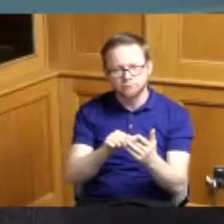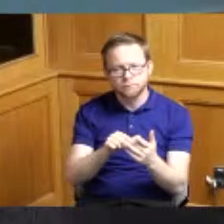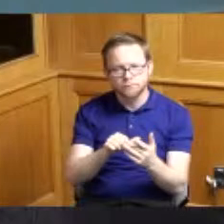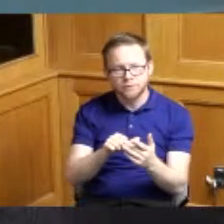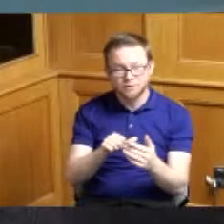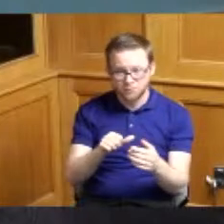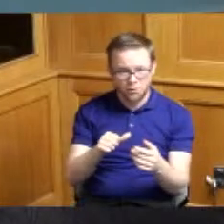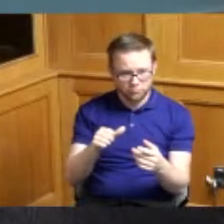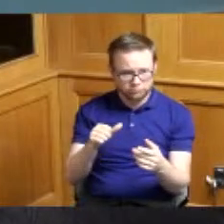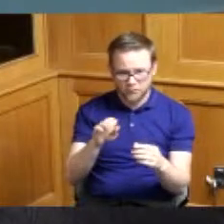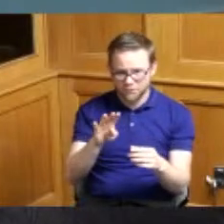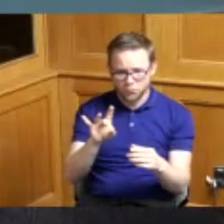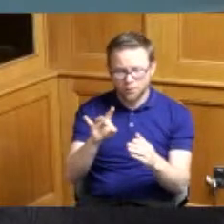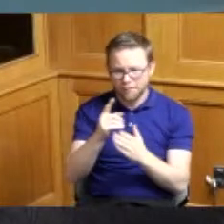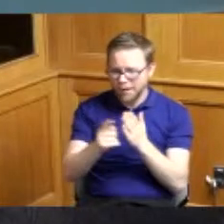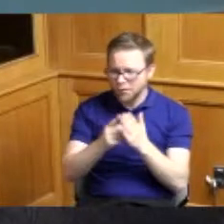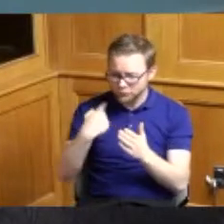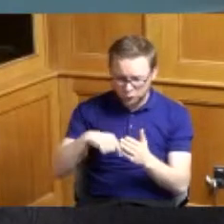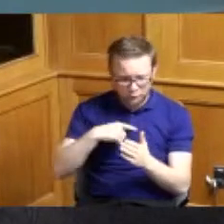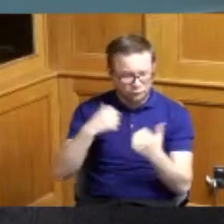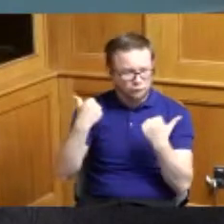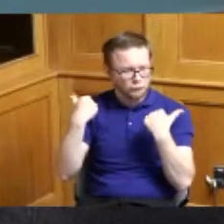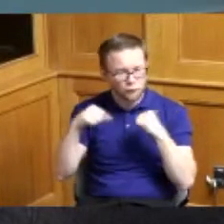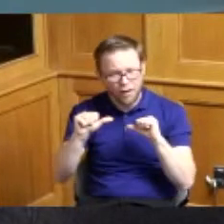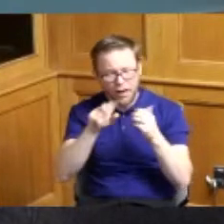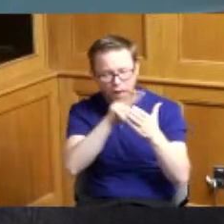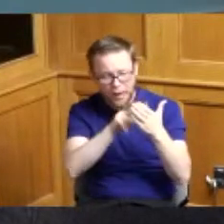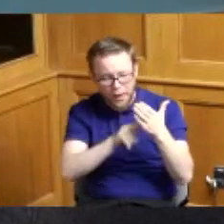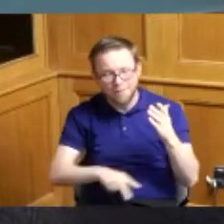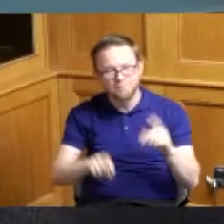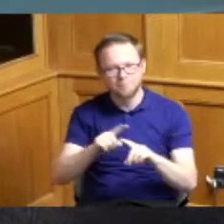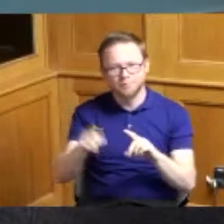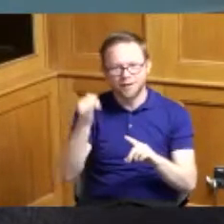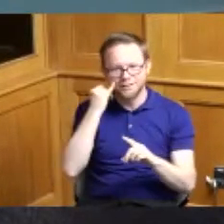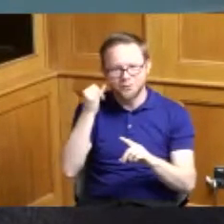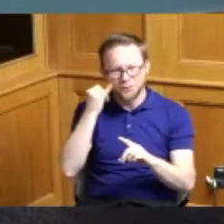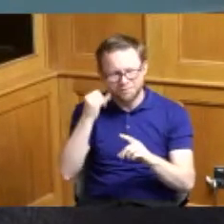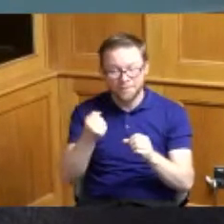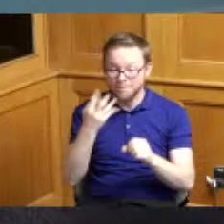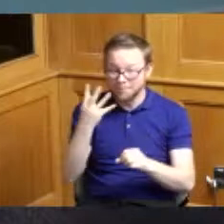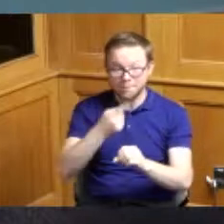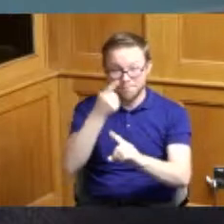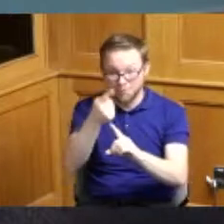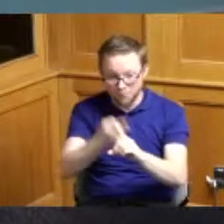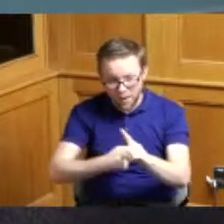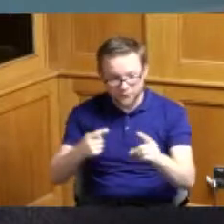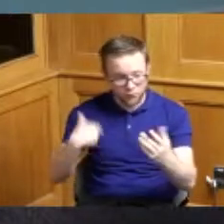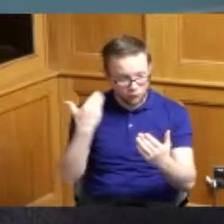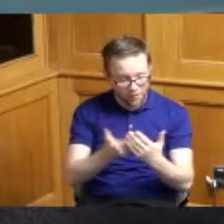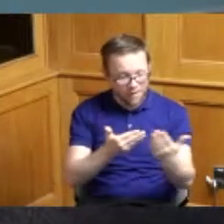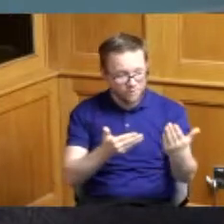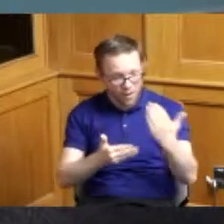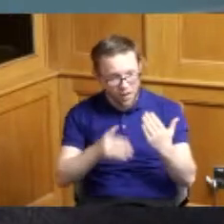hours I think we could have came out a lot better if we had months to deal with this um and a major